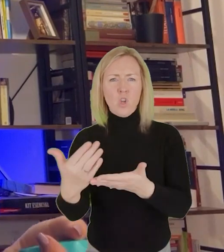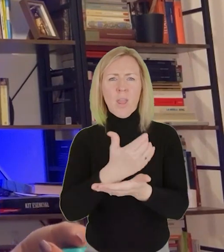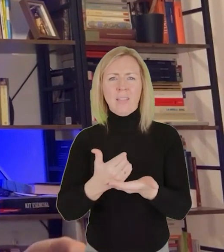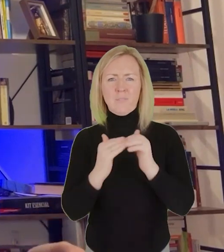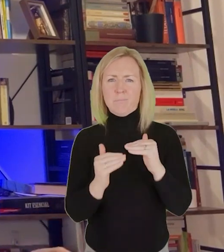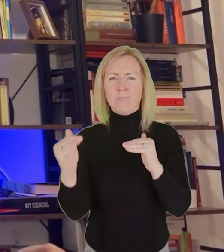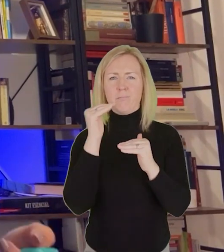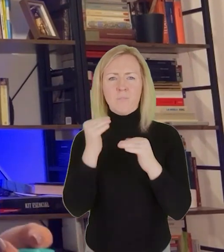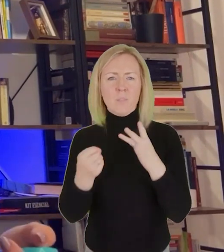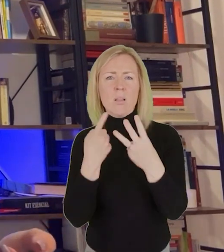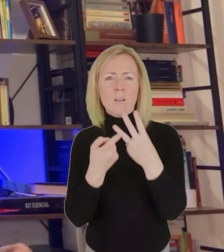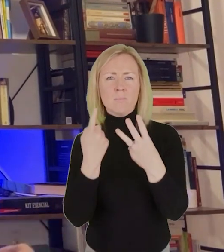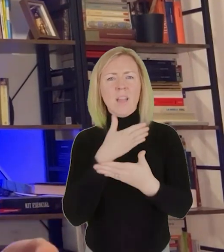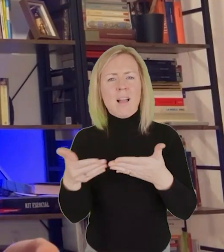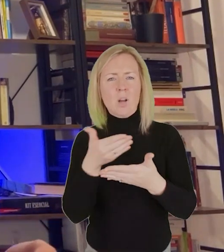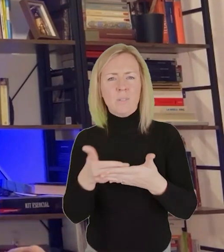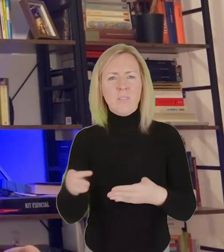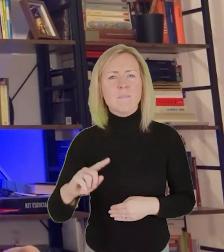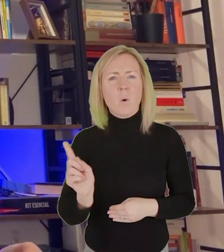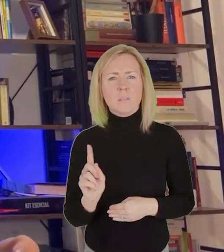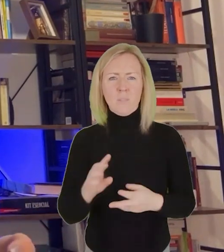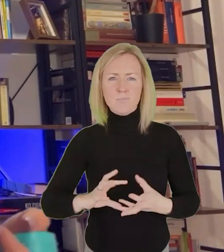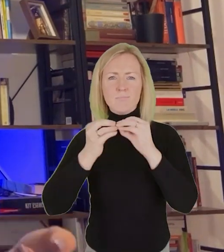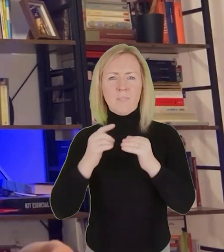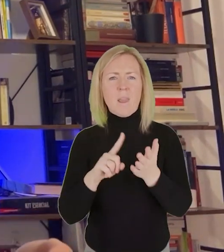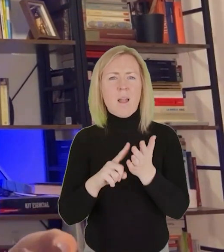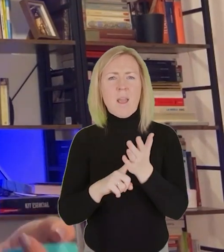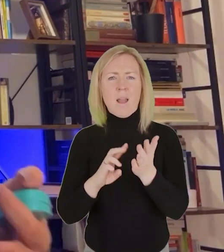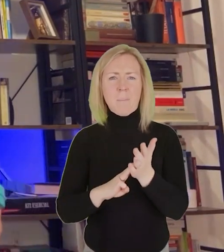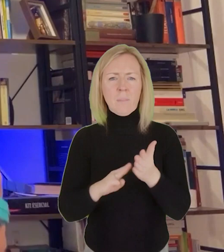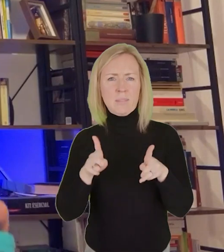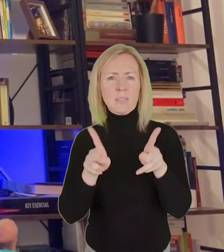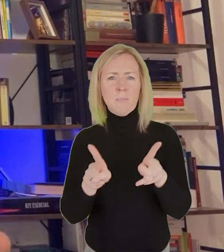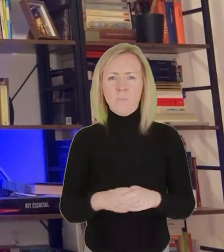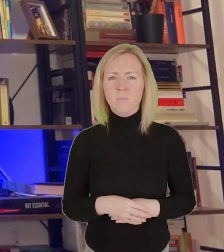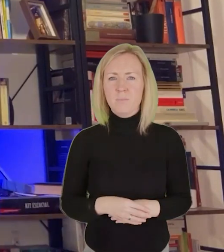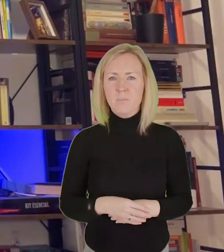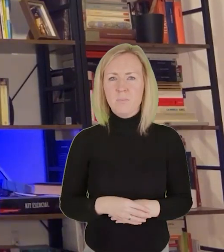and VSL, are the the sign languages you work with, have more resources to create the system?